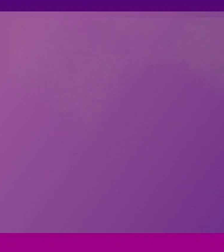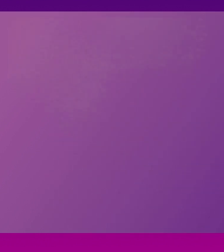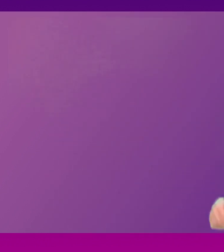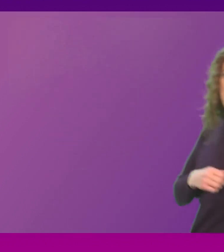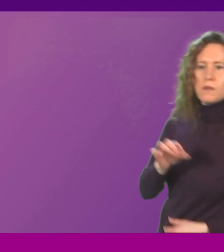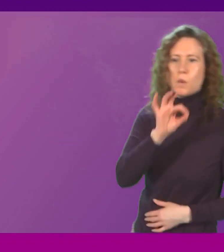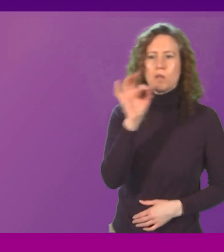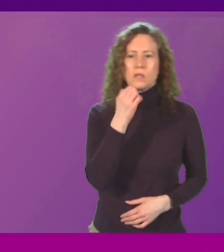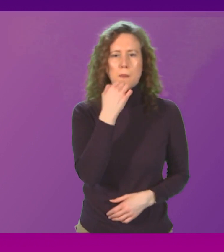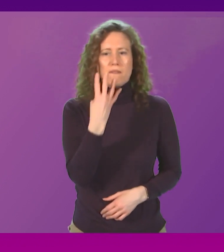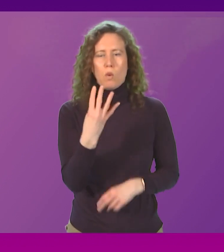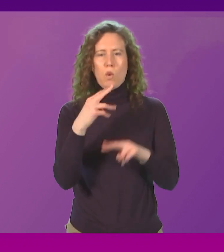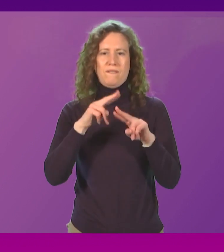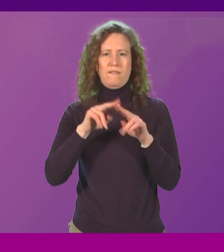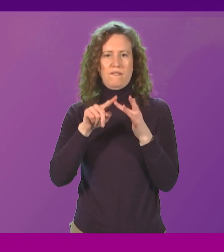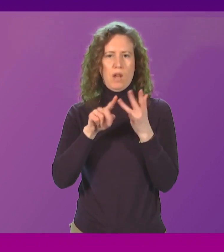To ask the First Minister what the Scottish Government’s response is to the AR6 synthesis